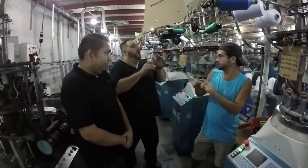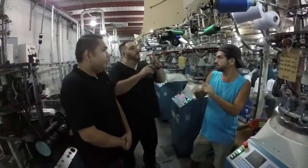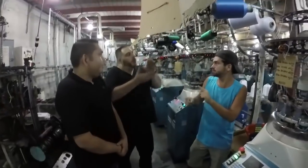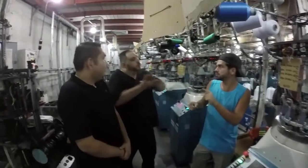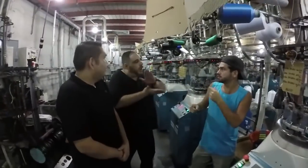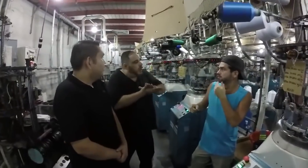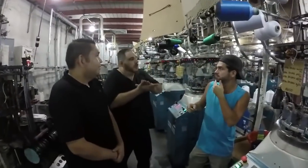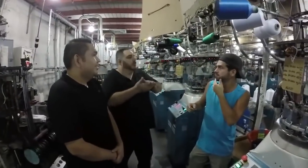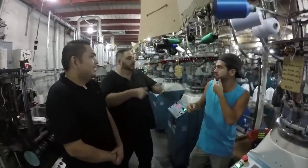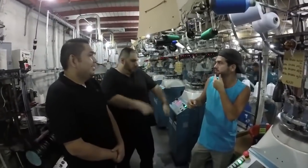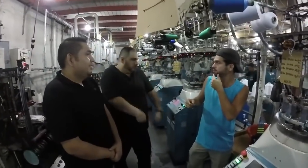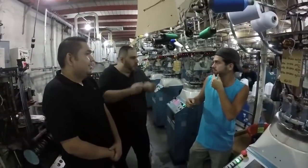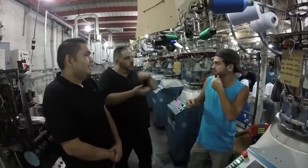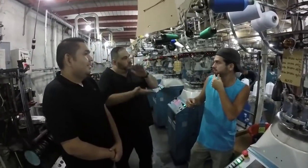It can be done for anything like school.